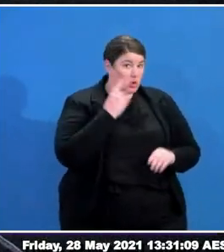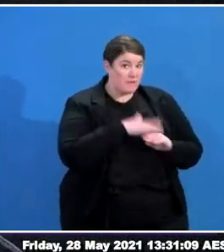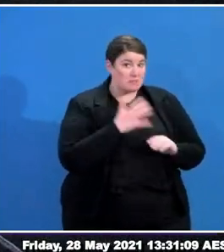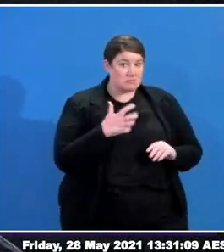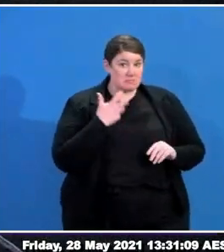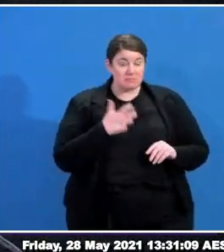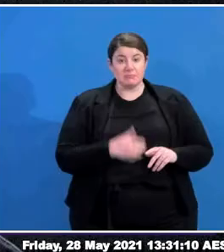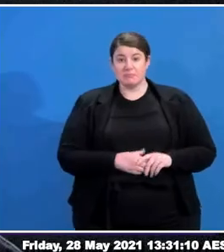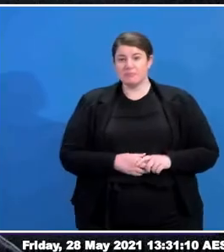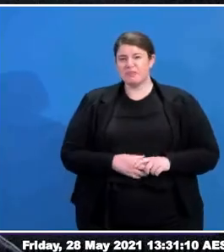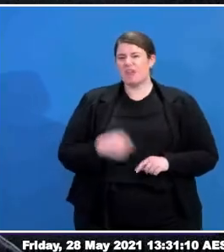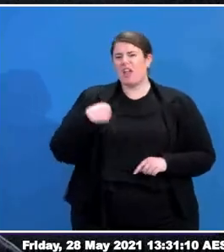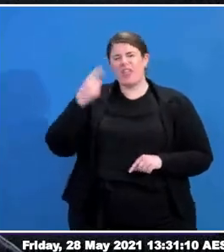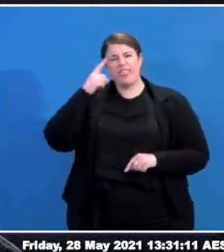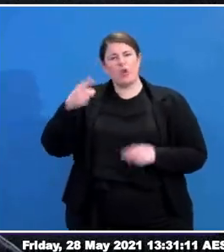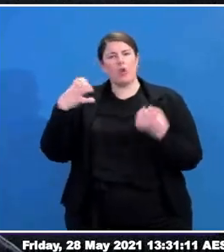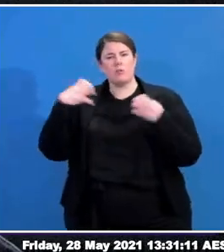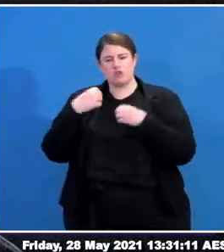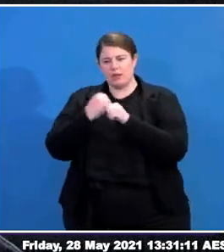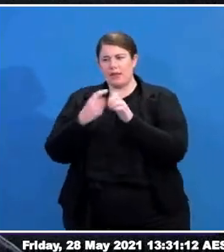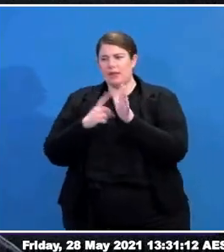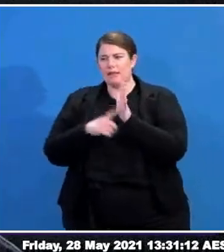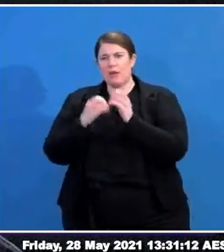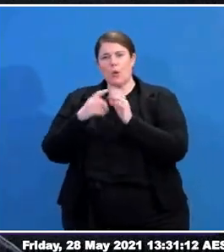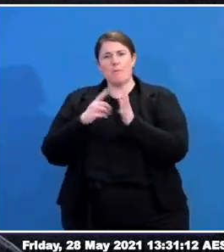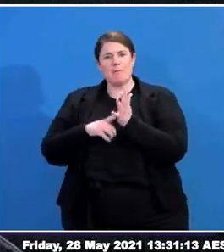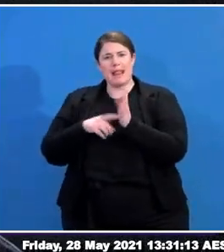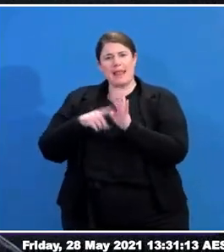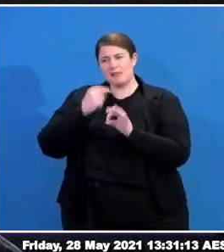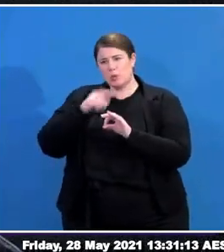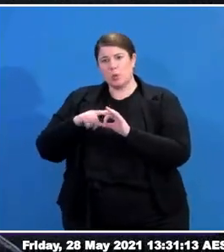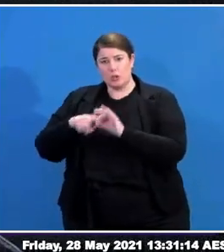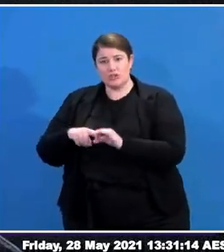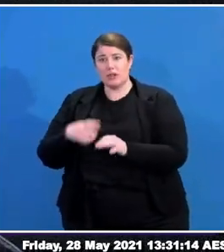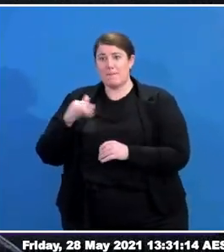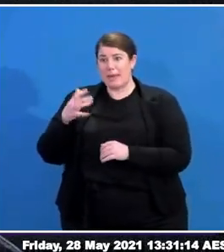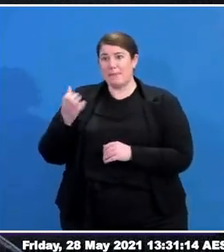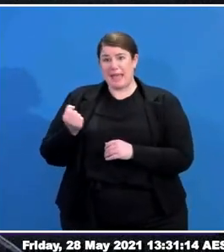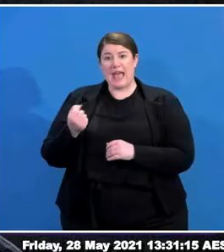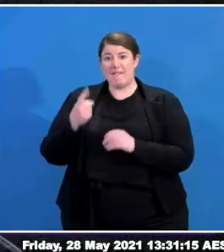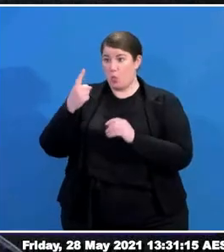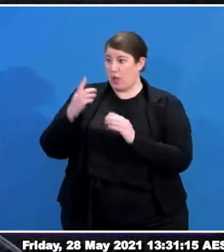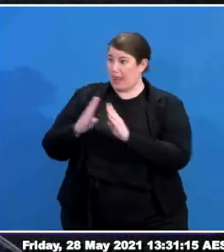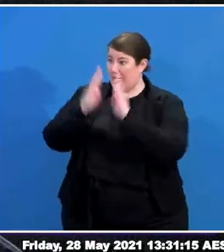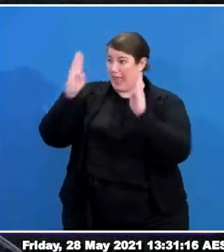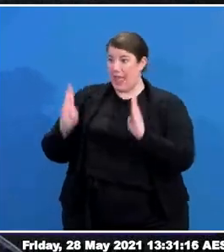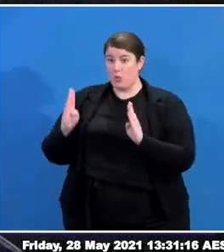Commissioner Galbally's question before lunch, we've seen examples where there might be additional providers going into a SIL setting because there is a